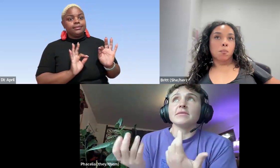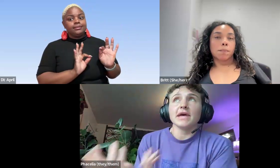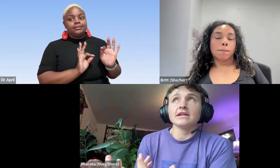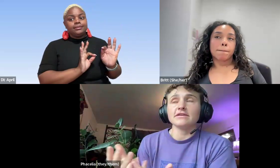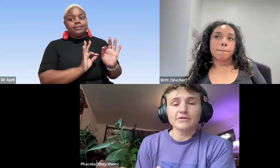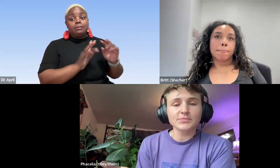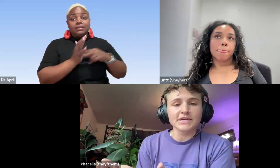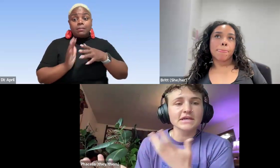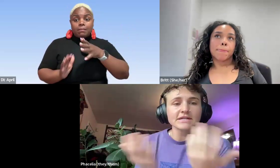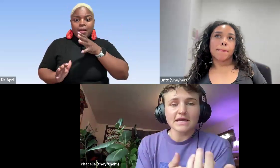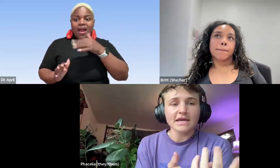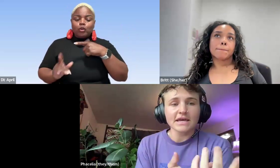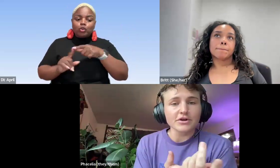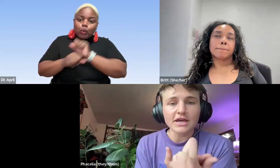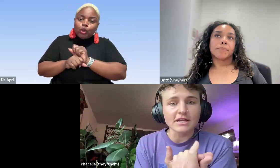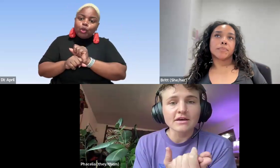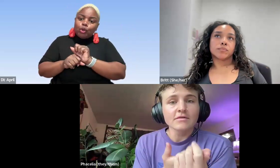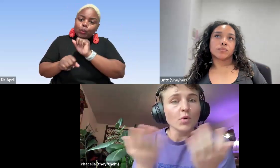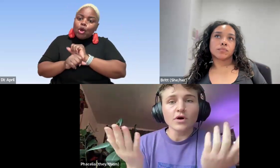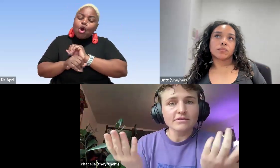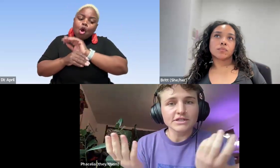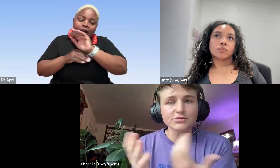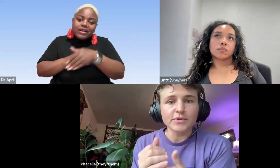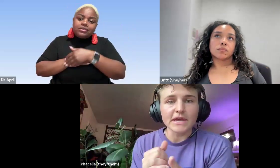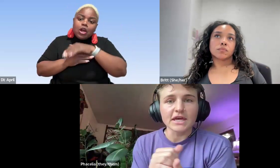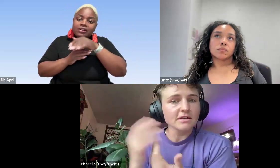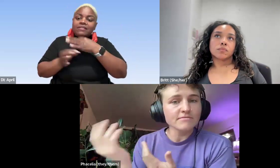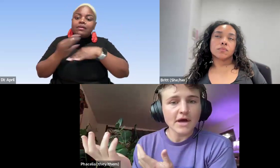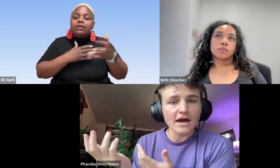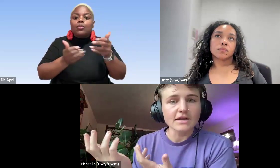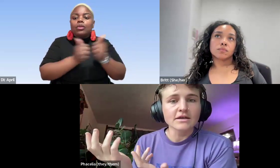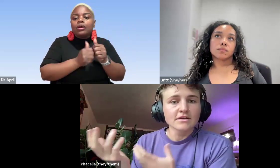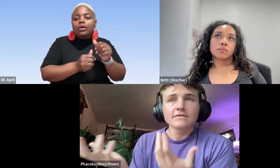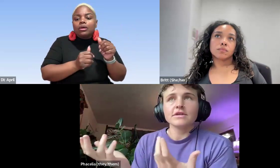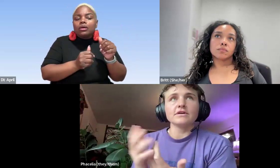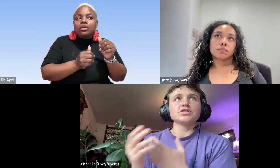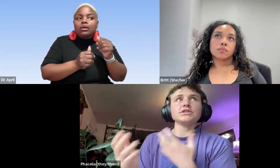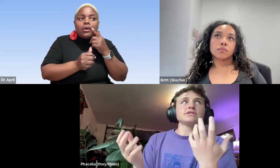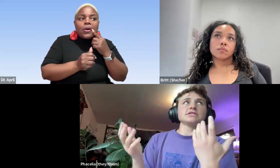of being paid in the first place to hang out with her kid more than she would be making a, you know, she,